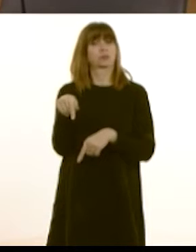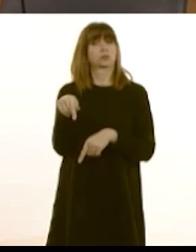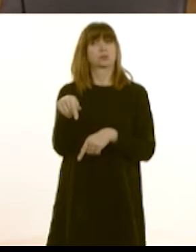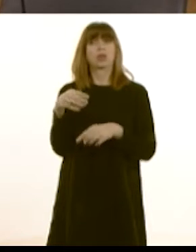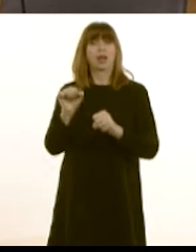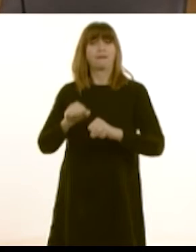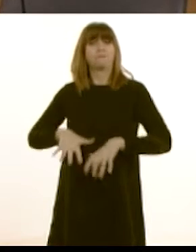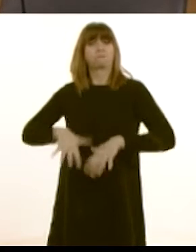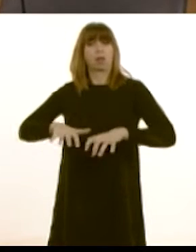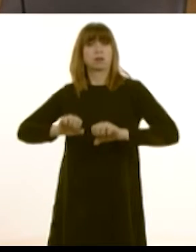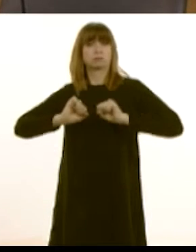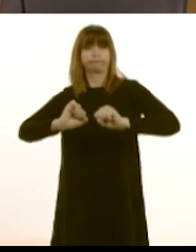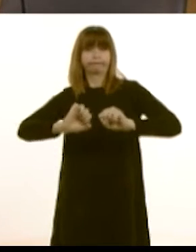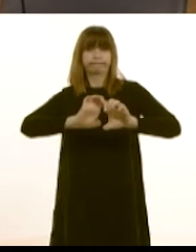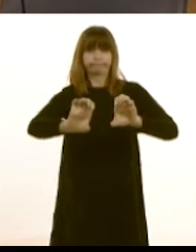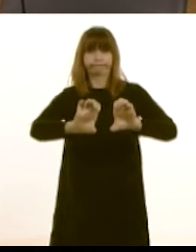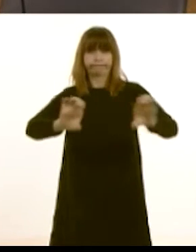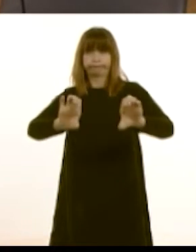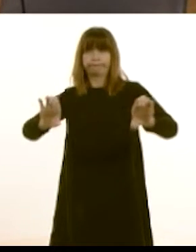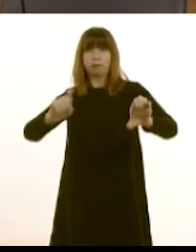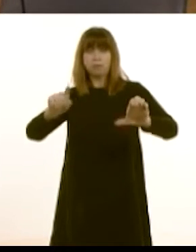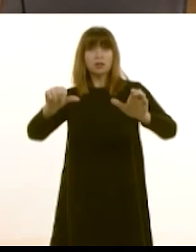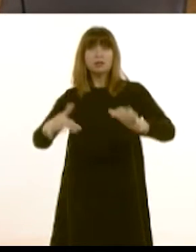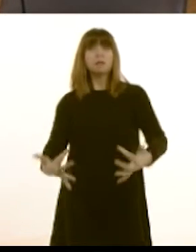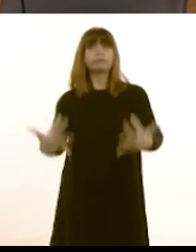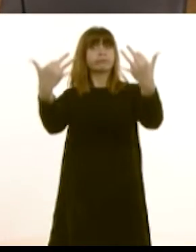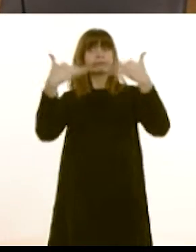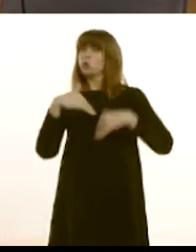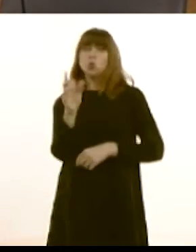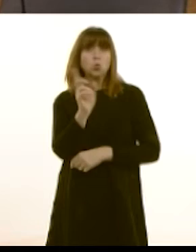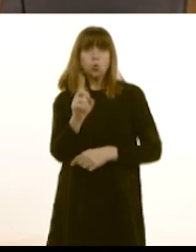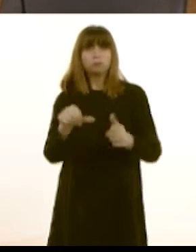in fact, the flood defences werenít overtopped; again, it was a problem with groundwater.